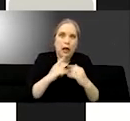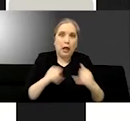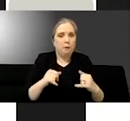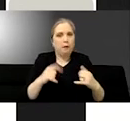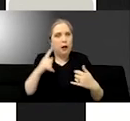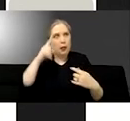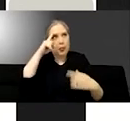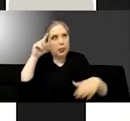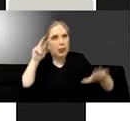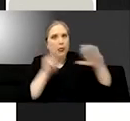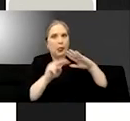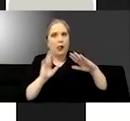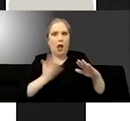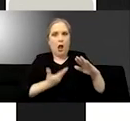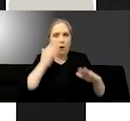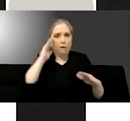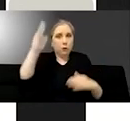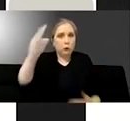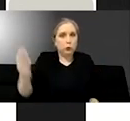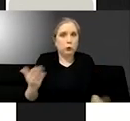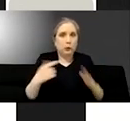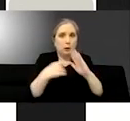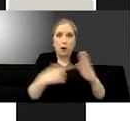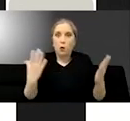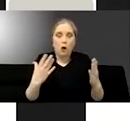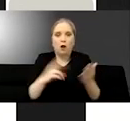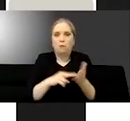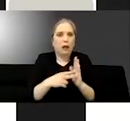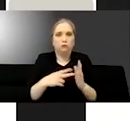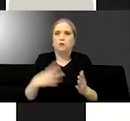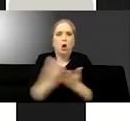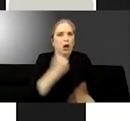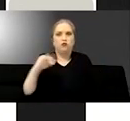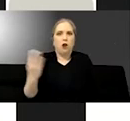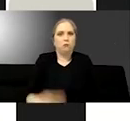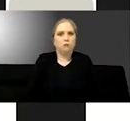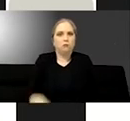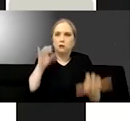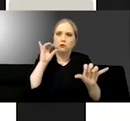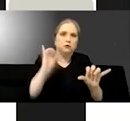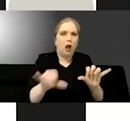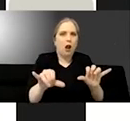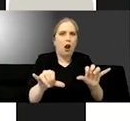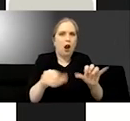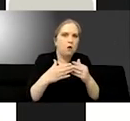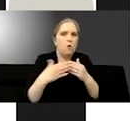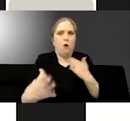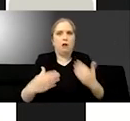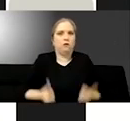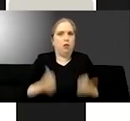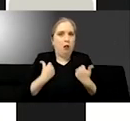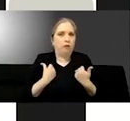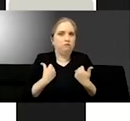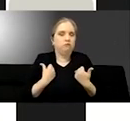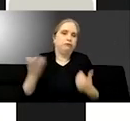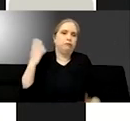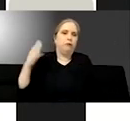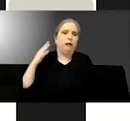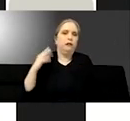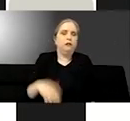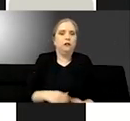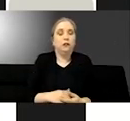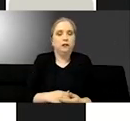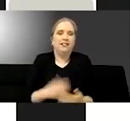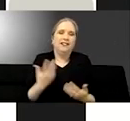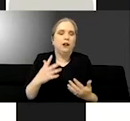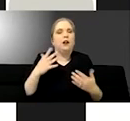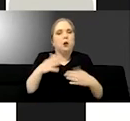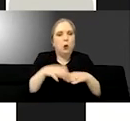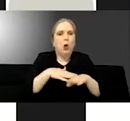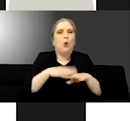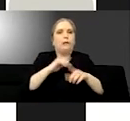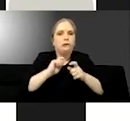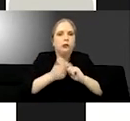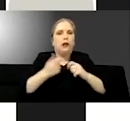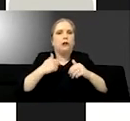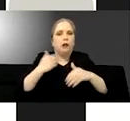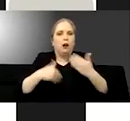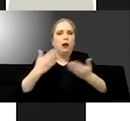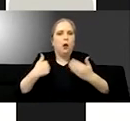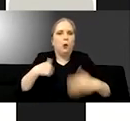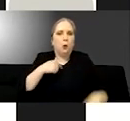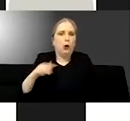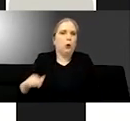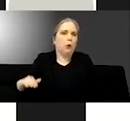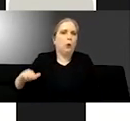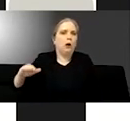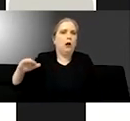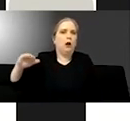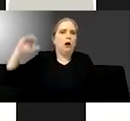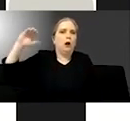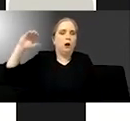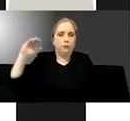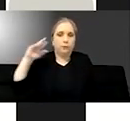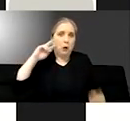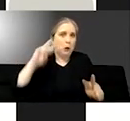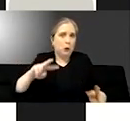And became a Vice President.